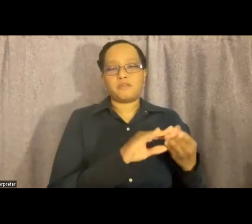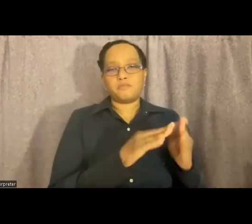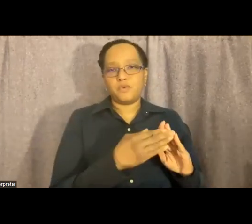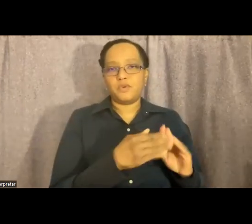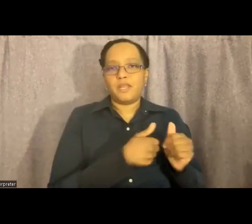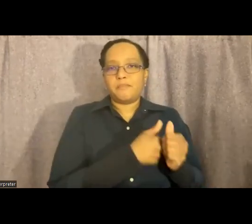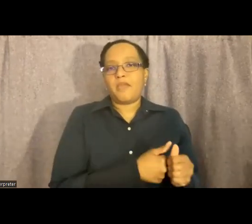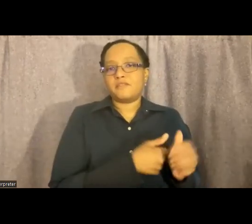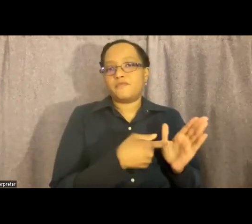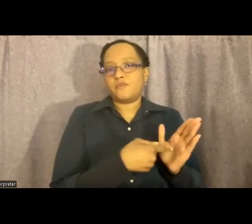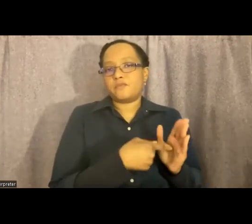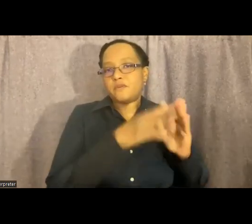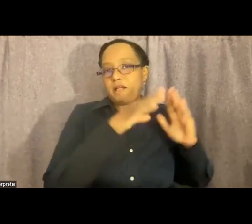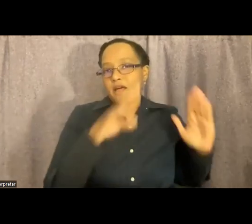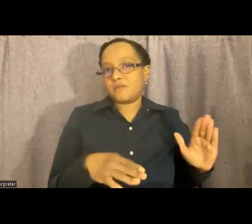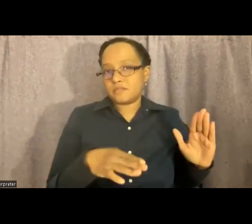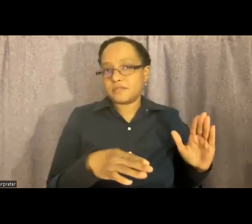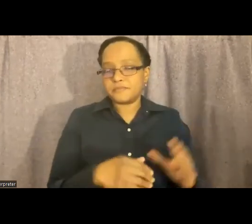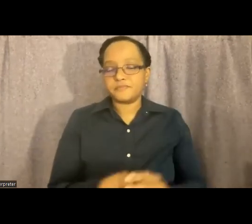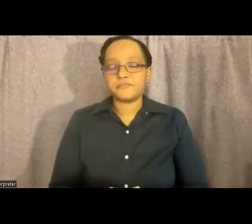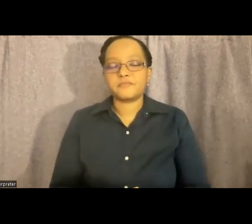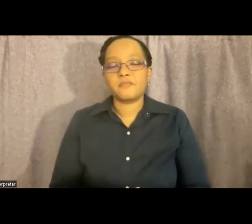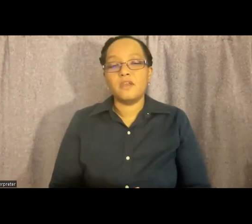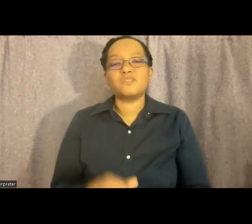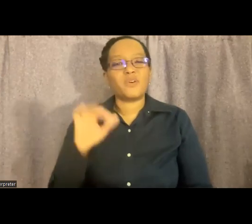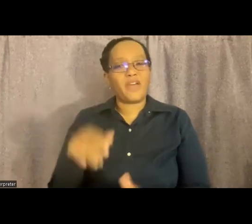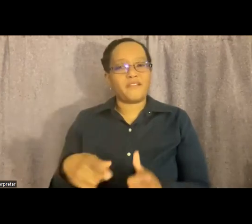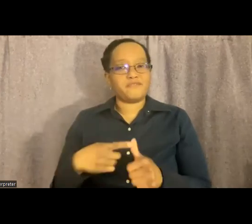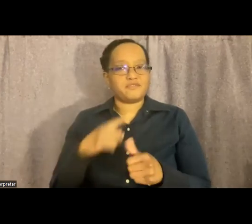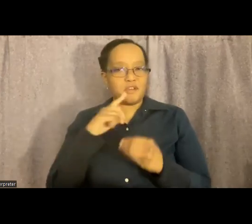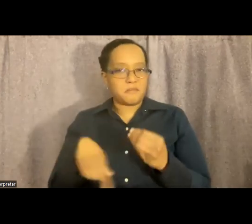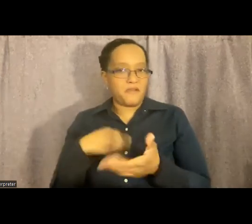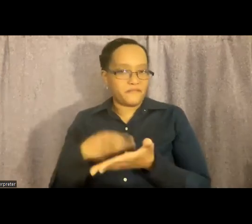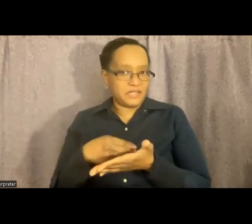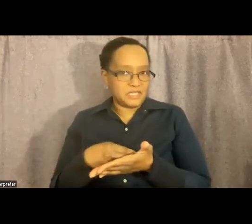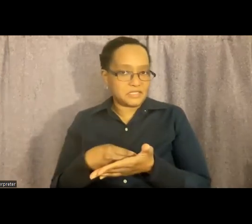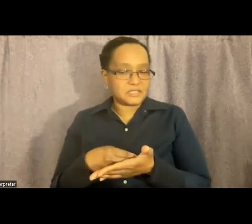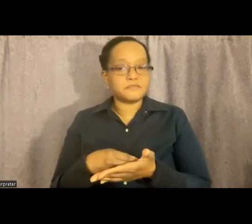The second challenge is really , that the financing need . I say all these needs as